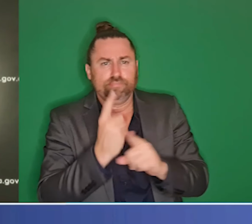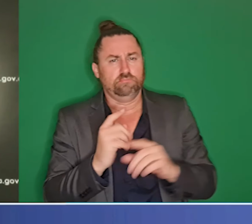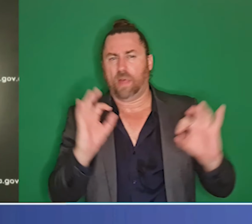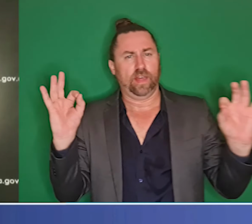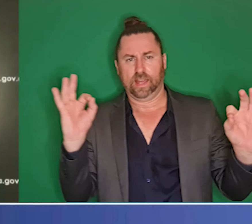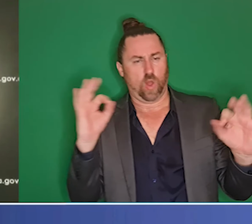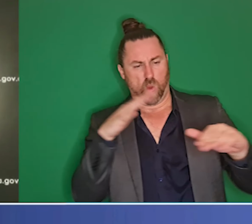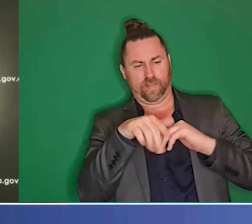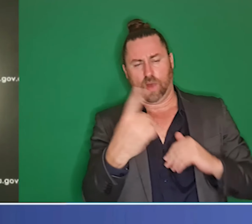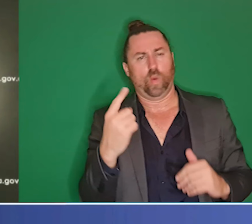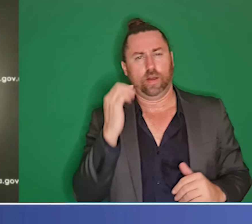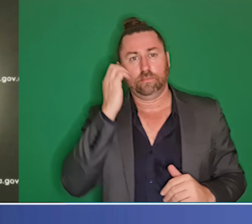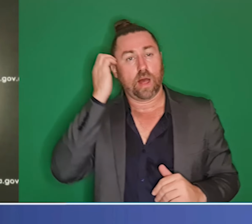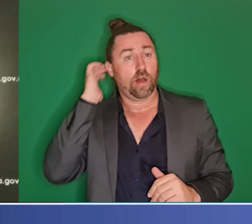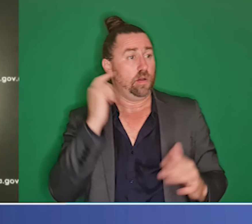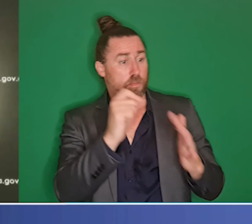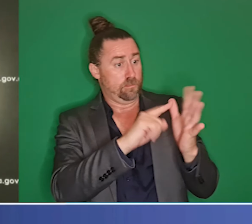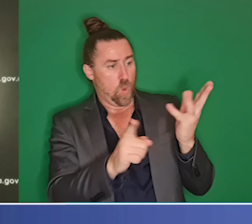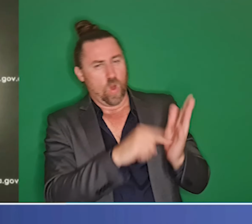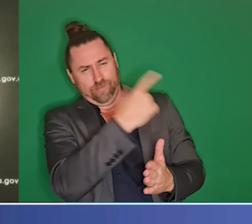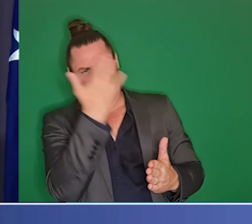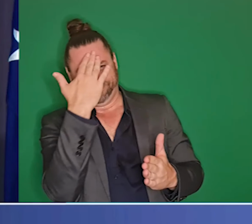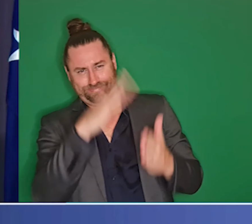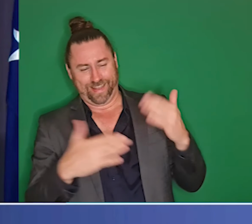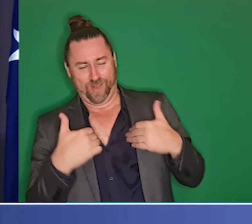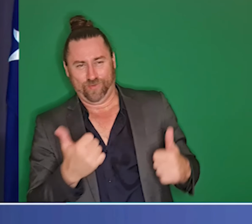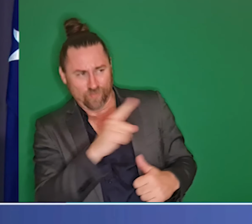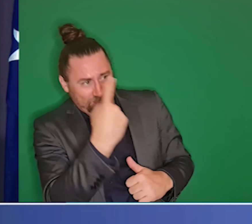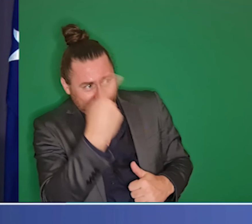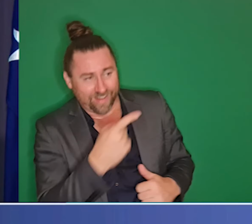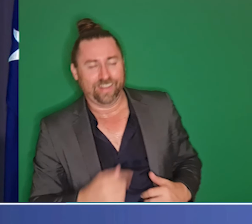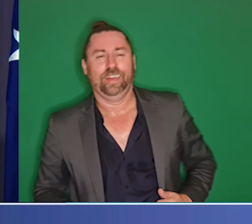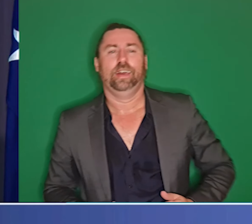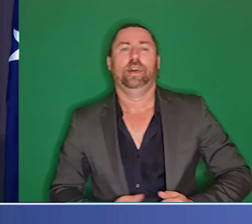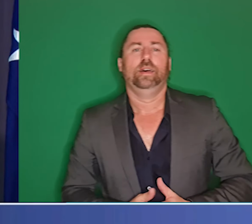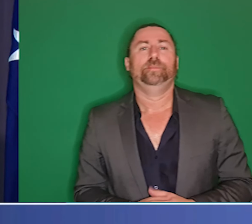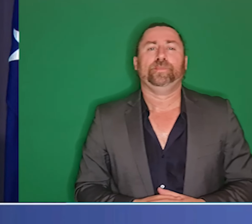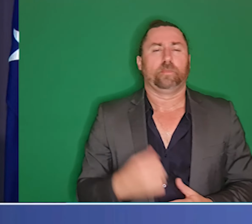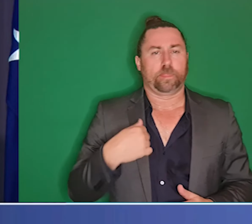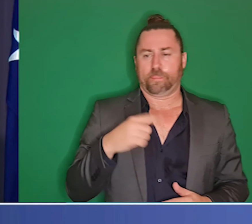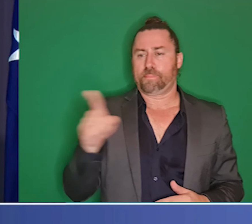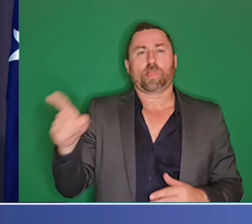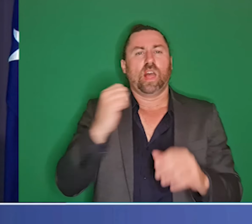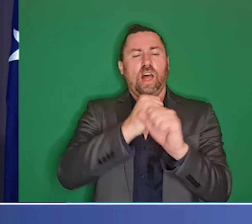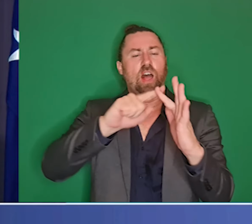But Paul, this is your area. I won't comment on other people's comments.